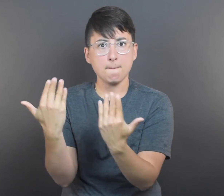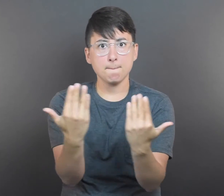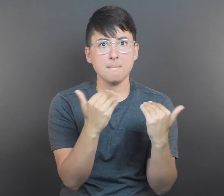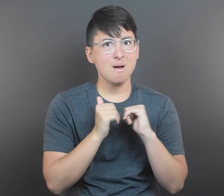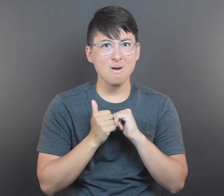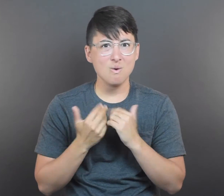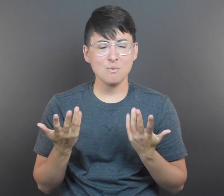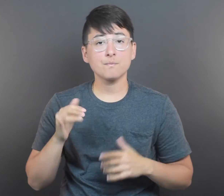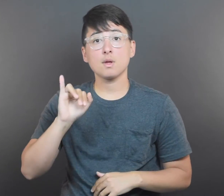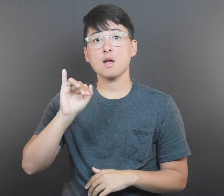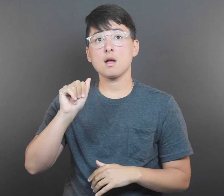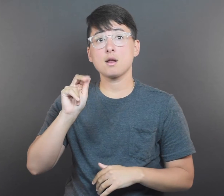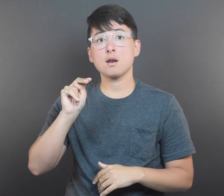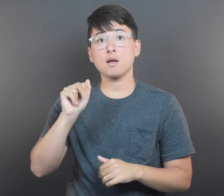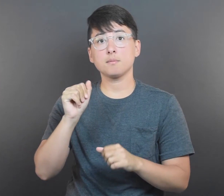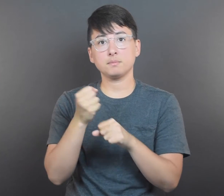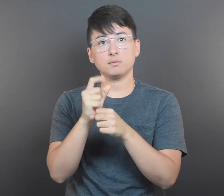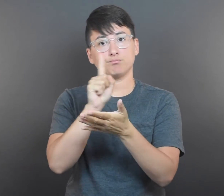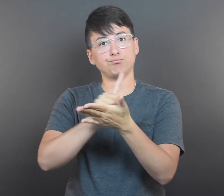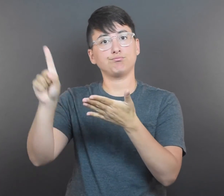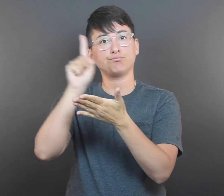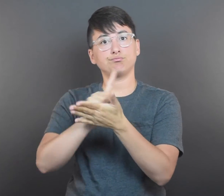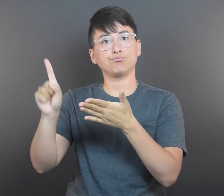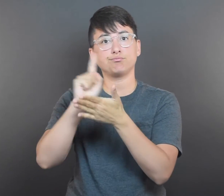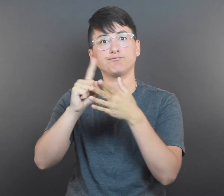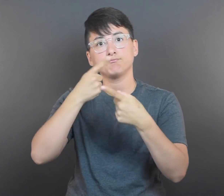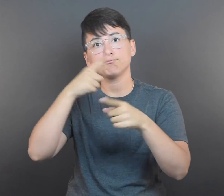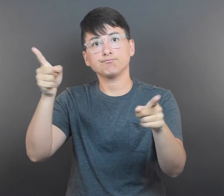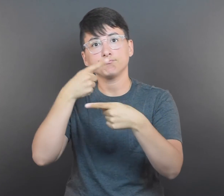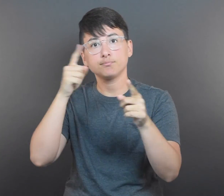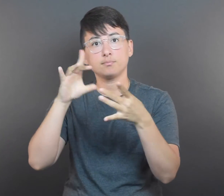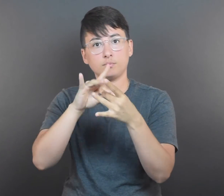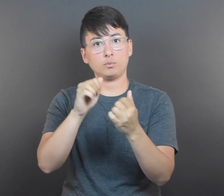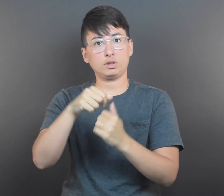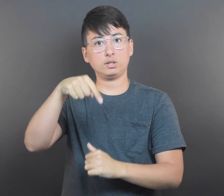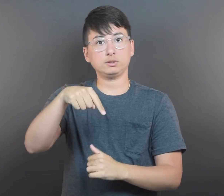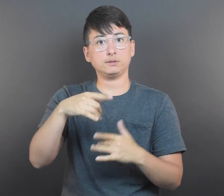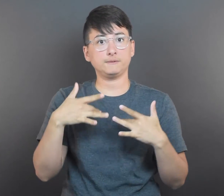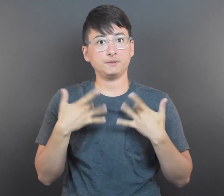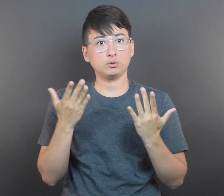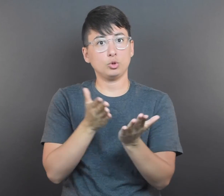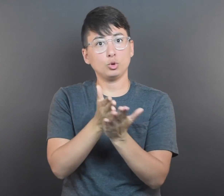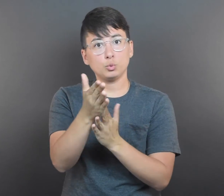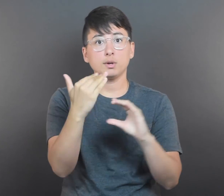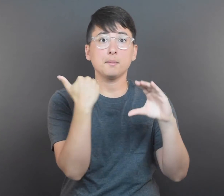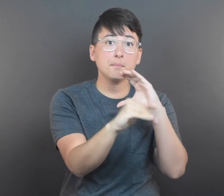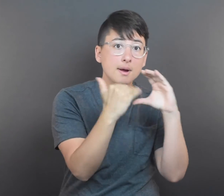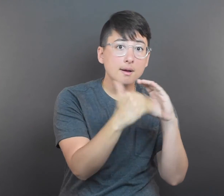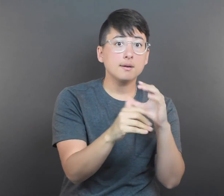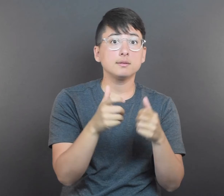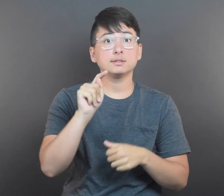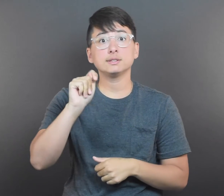"To increase vaccine turnout, IANA made weekly announcements about the event